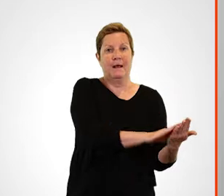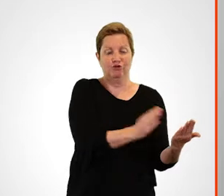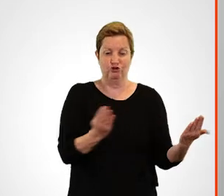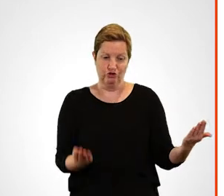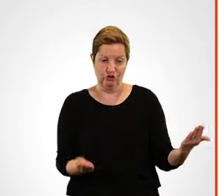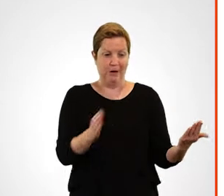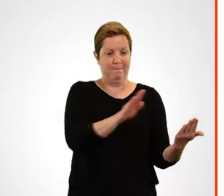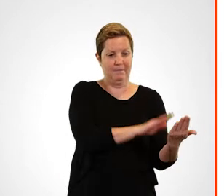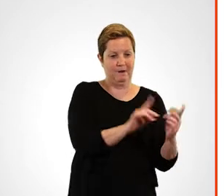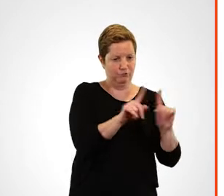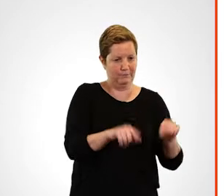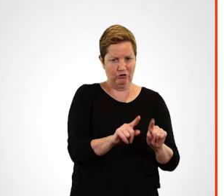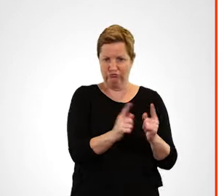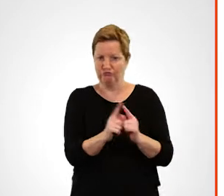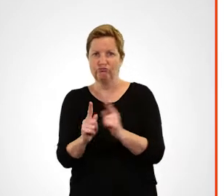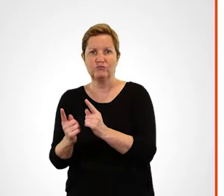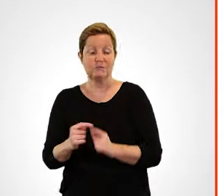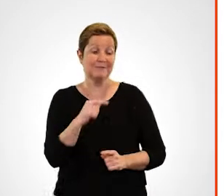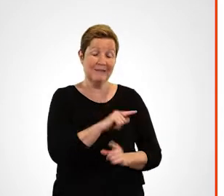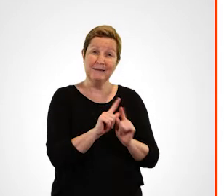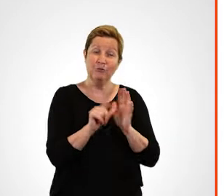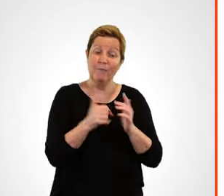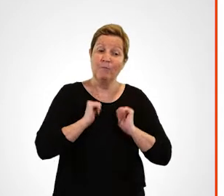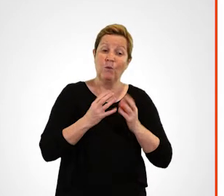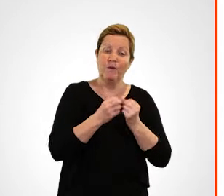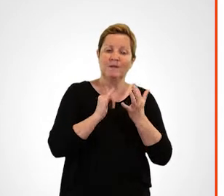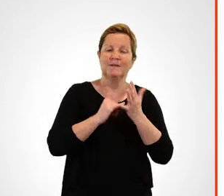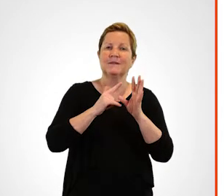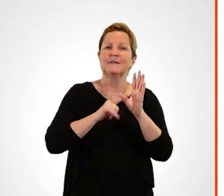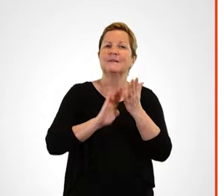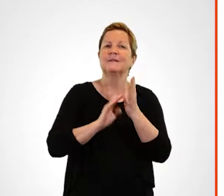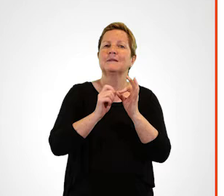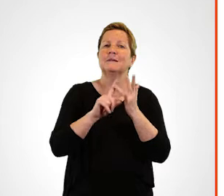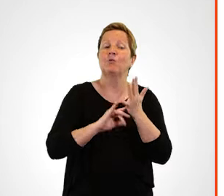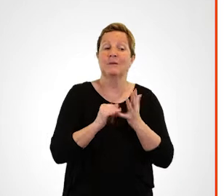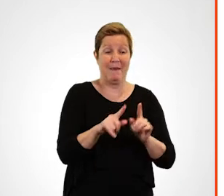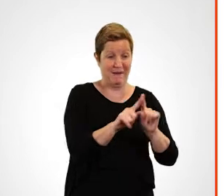They are practising with symbols. Even if those symbols are pictures, this is giving them more practice